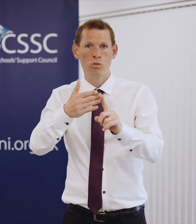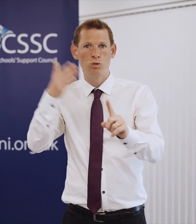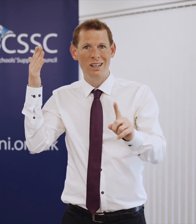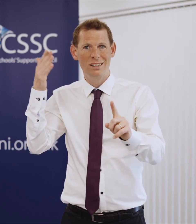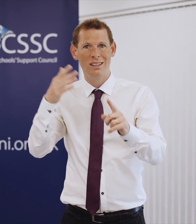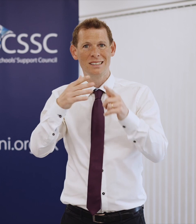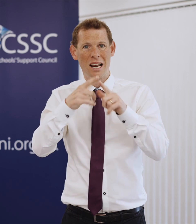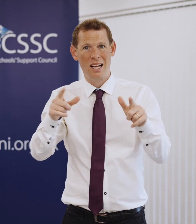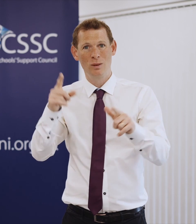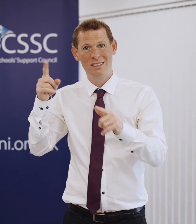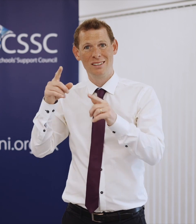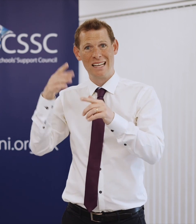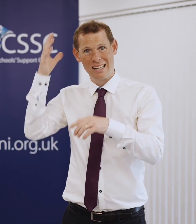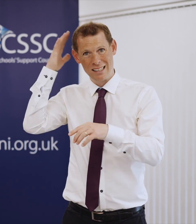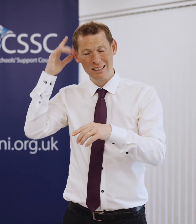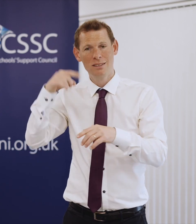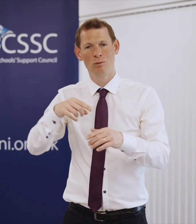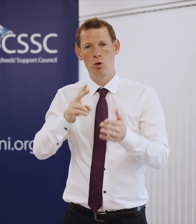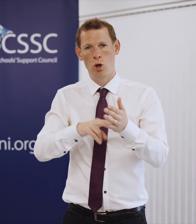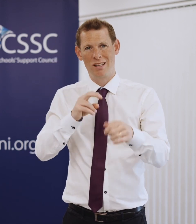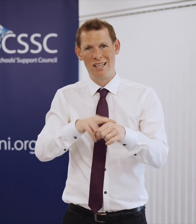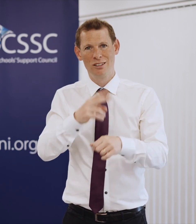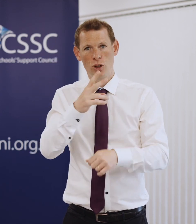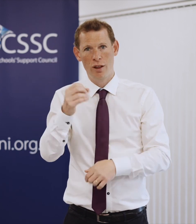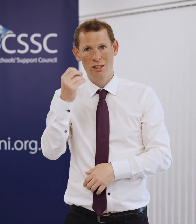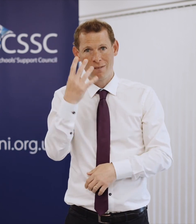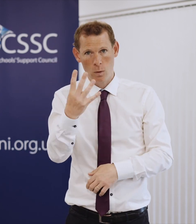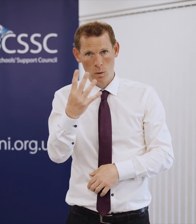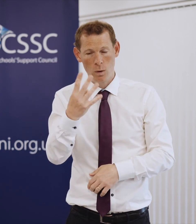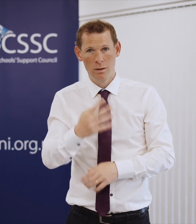long years of campaigning, the government finally recognised sign language as a